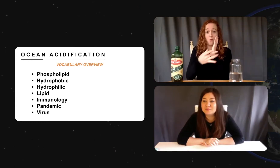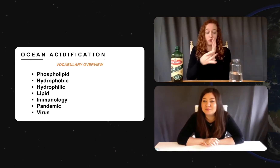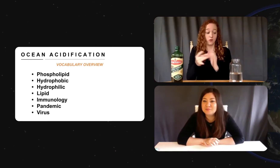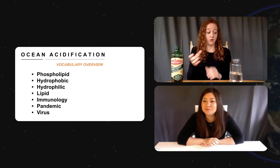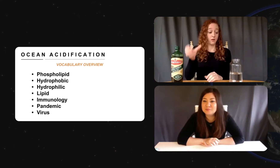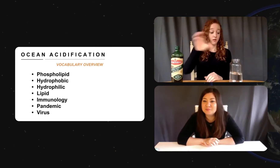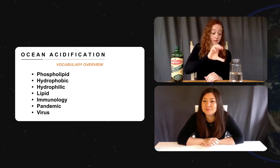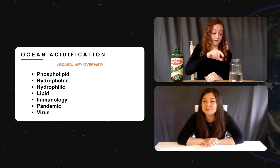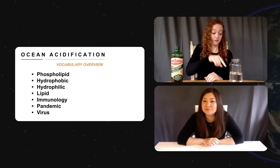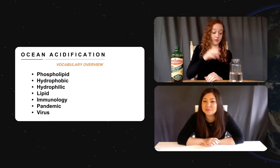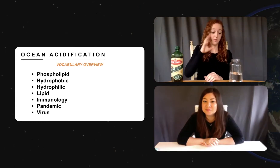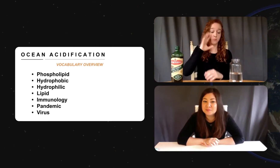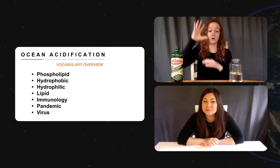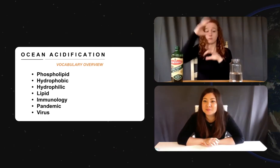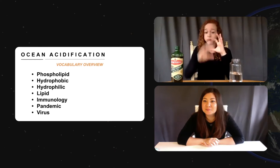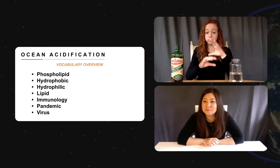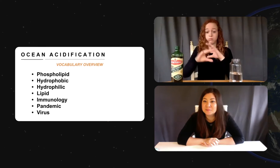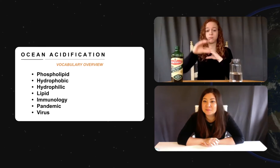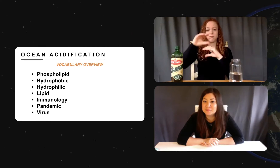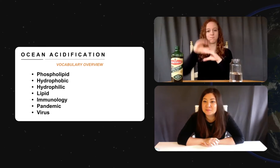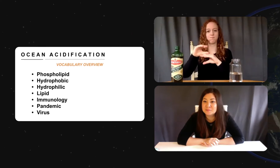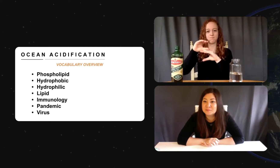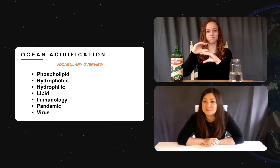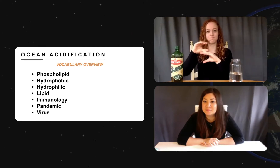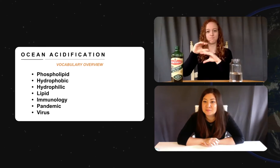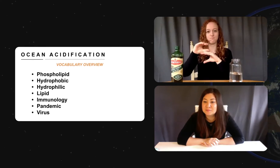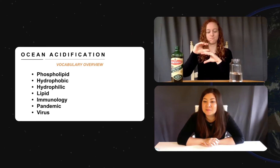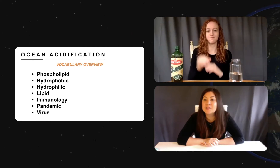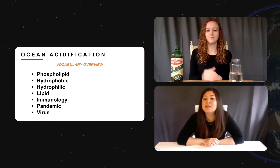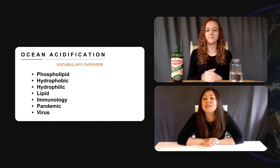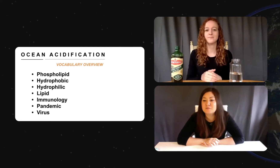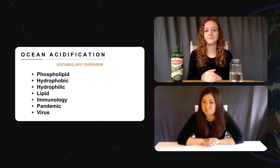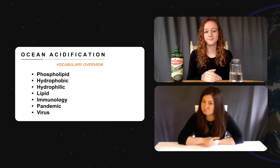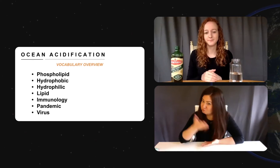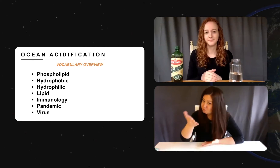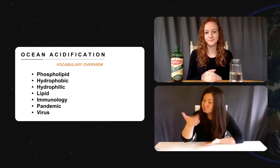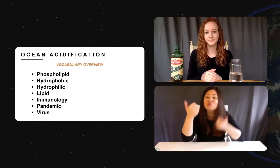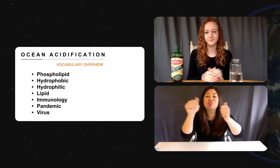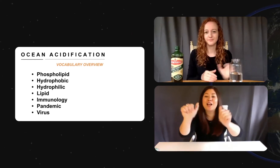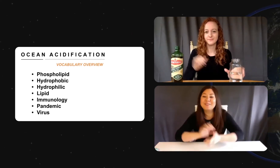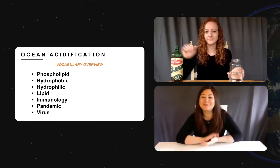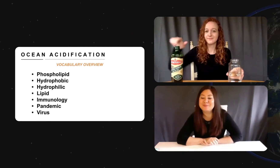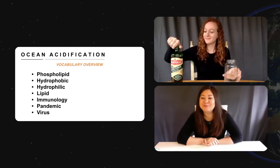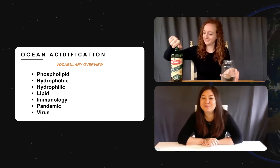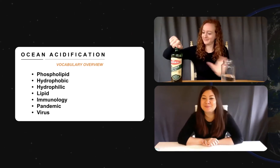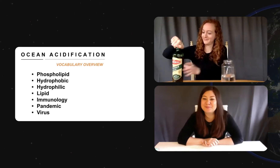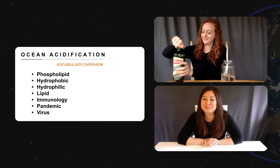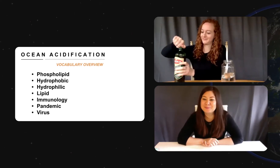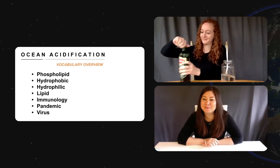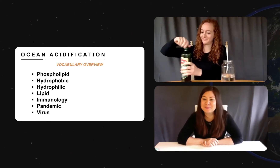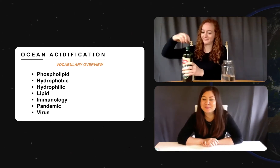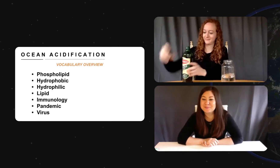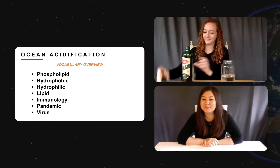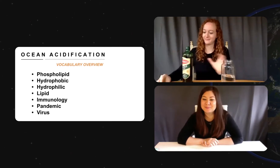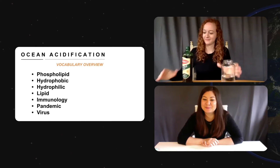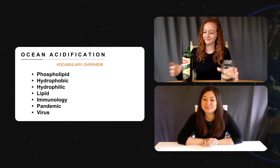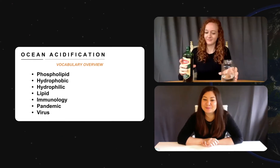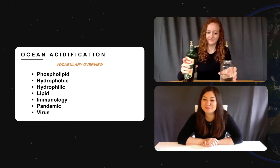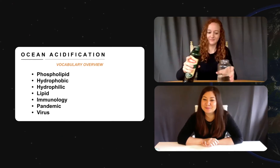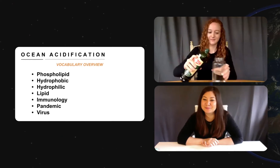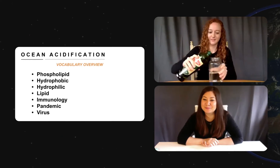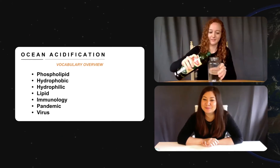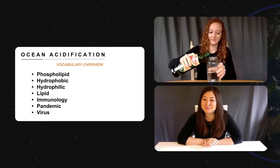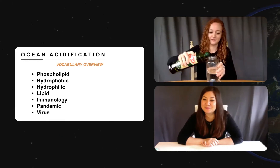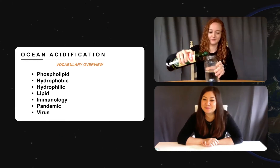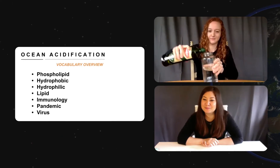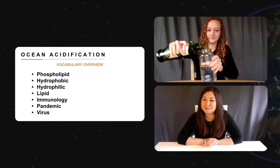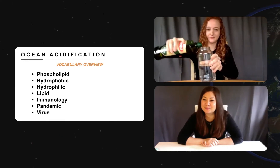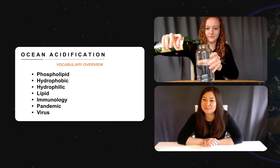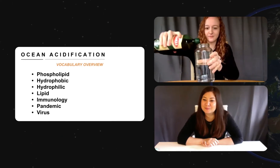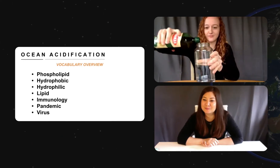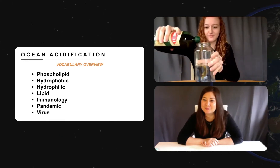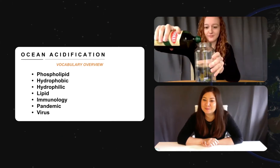I think it'll sink to the bottom first, and then float up.